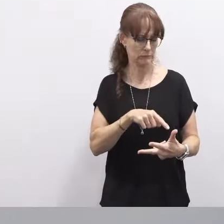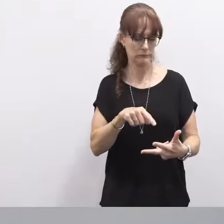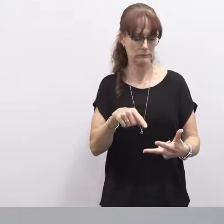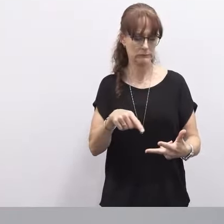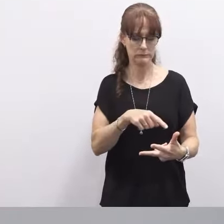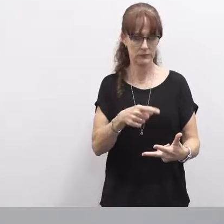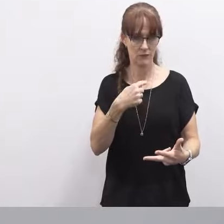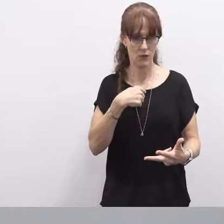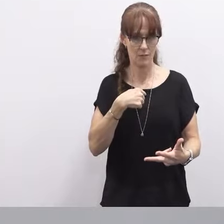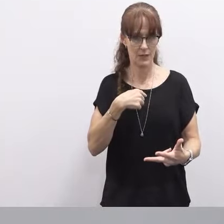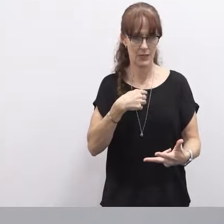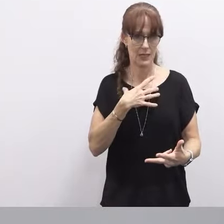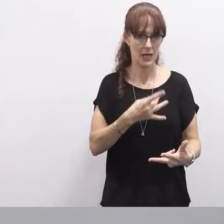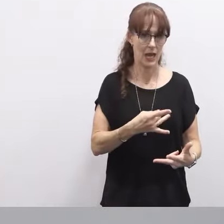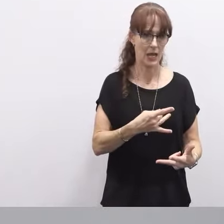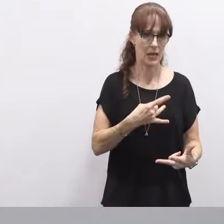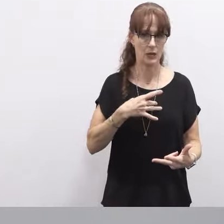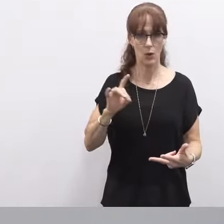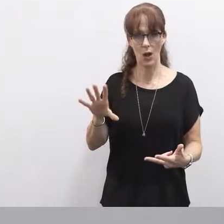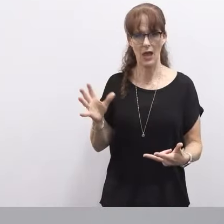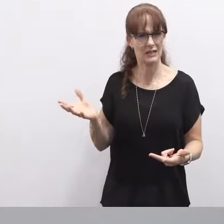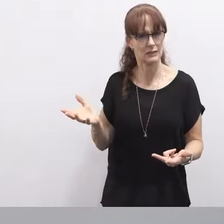for me to either like, or not like things on the map?